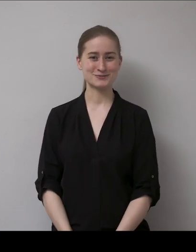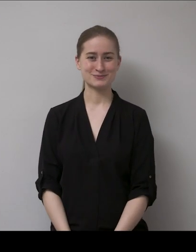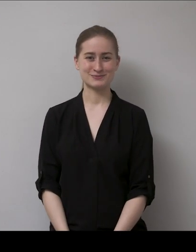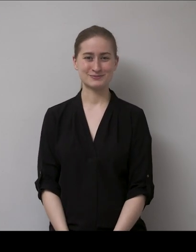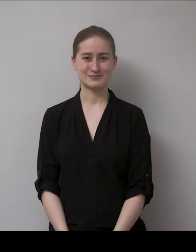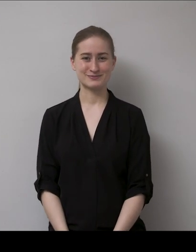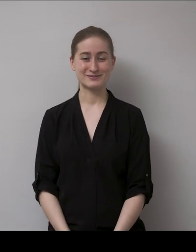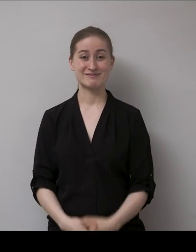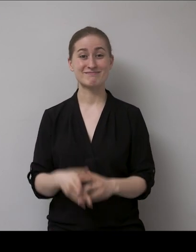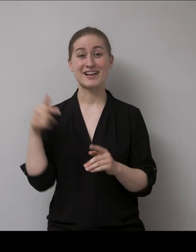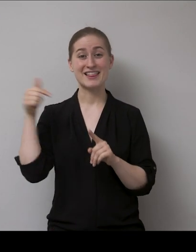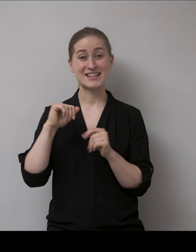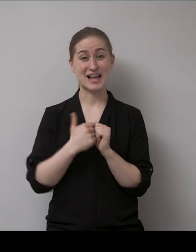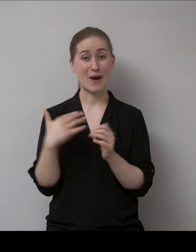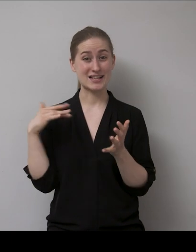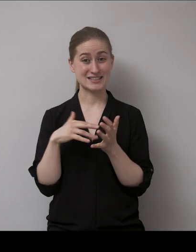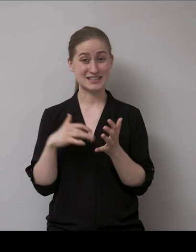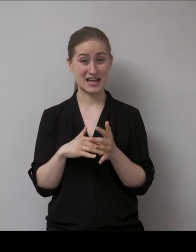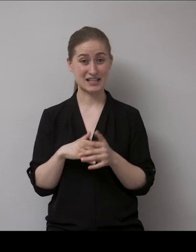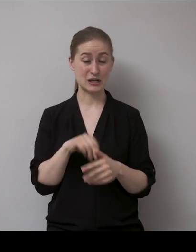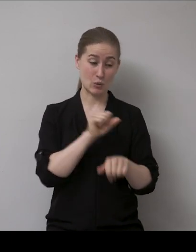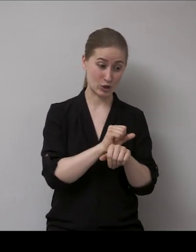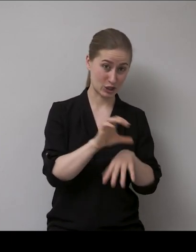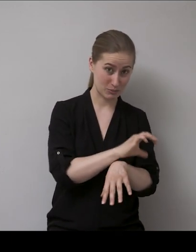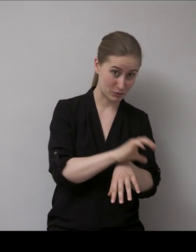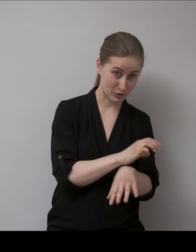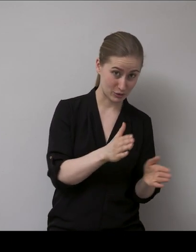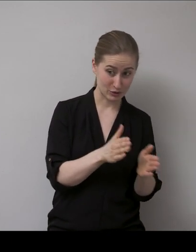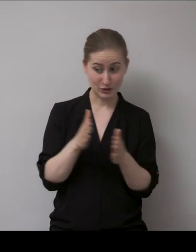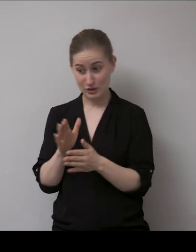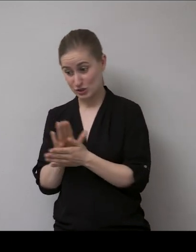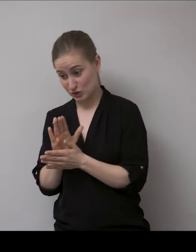Okay, this is how I studied. Work computer, school computer,